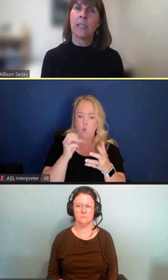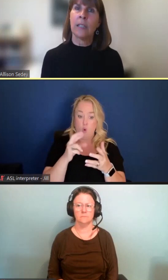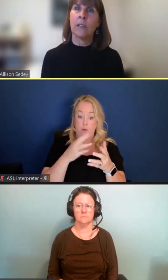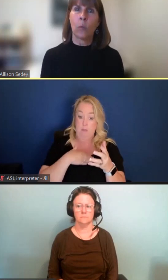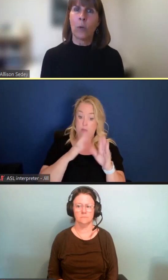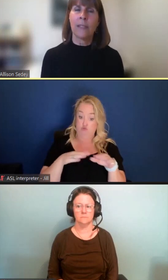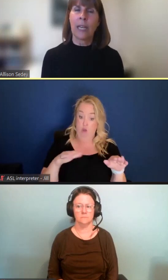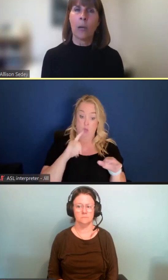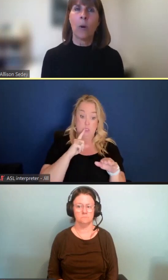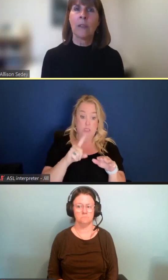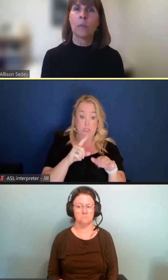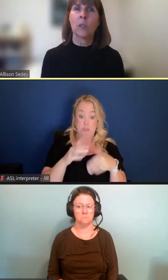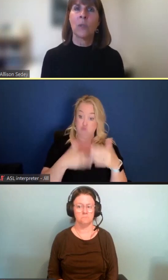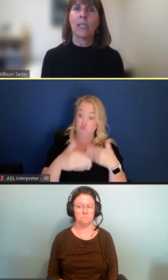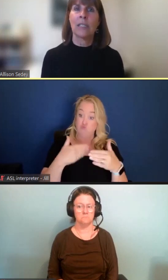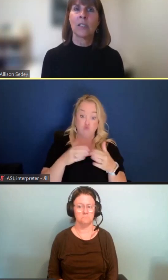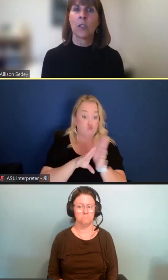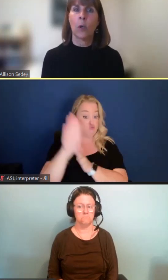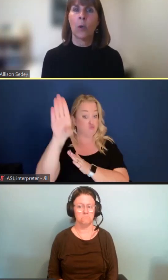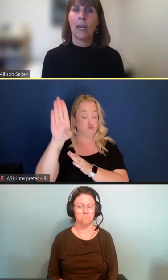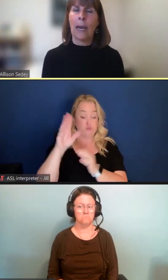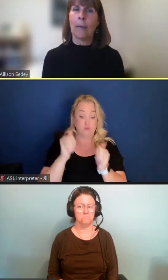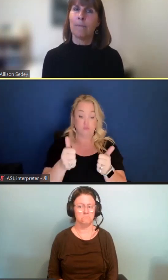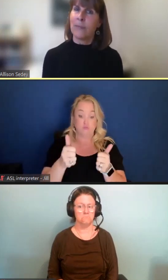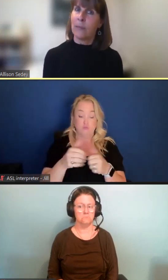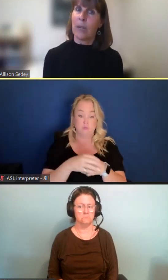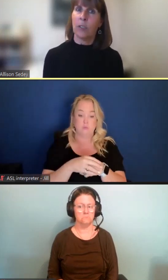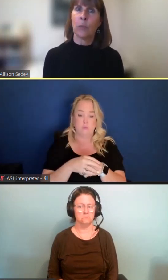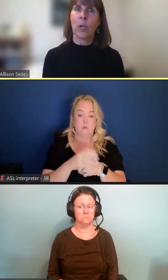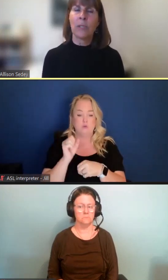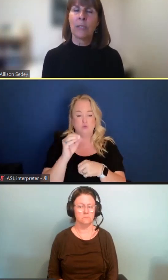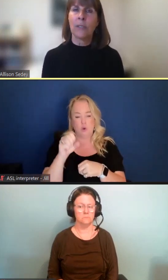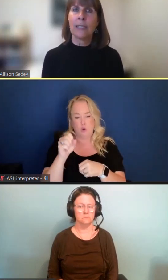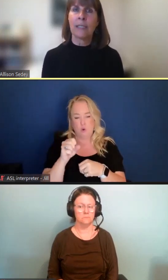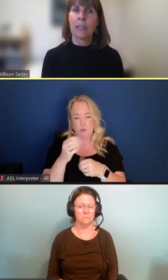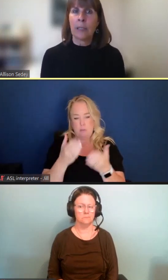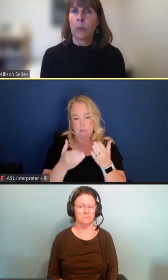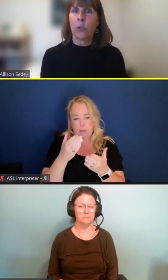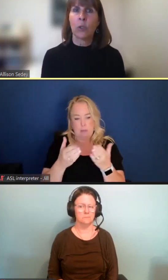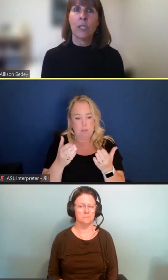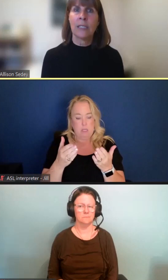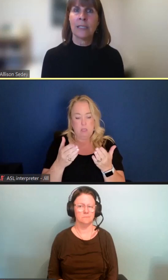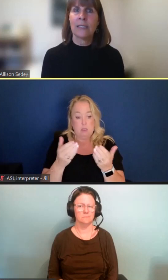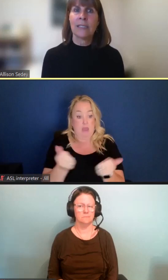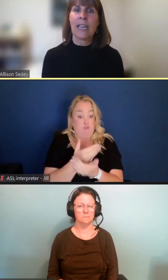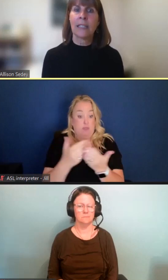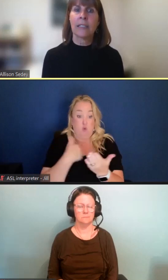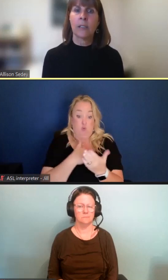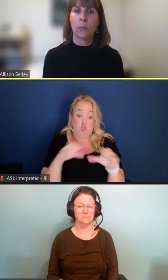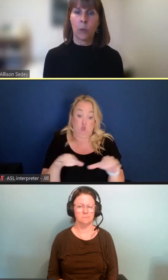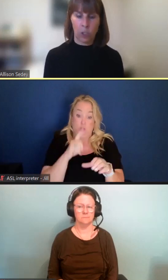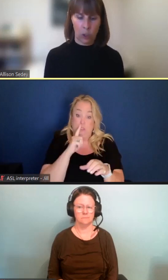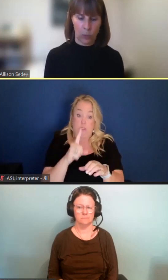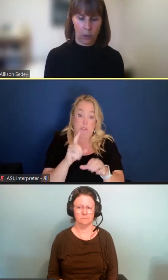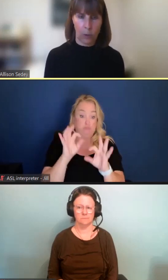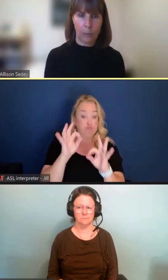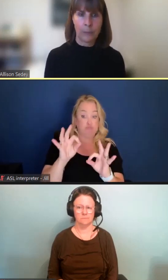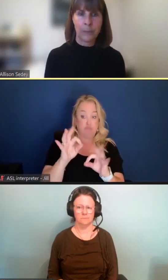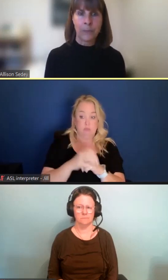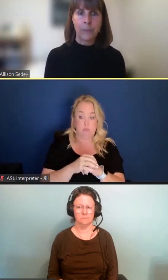the way that I want them to be and so you know probably everything that that we're doing is is exactly what we should be